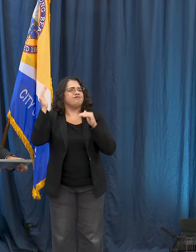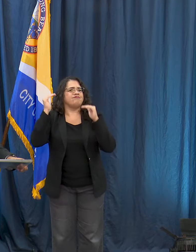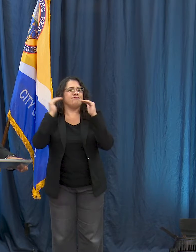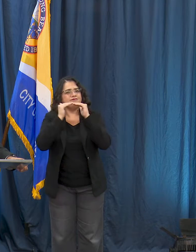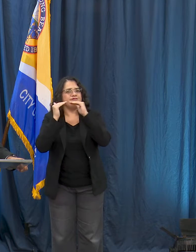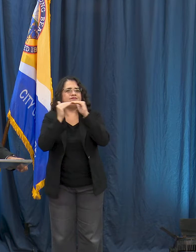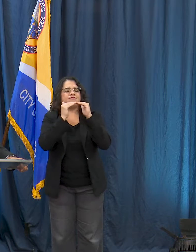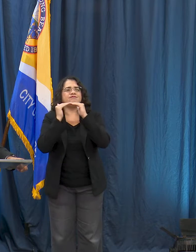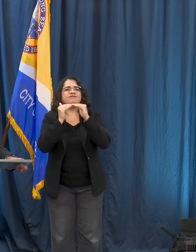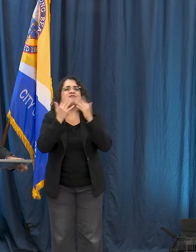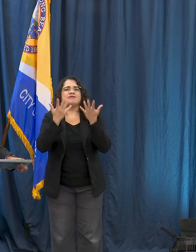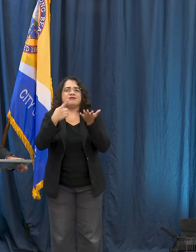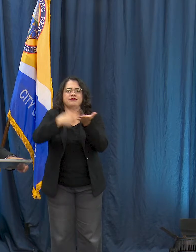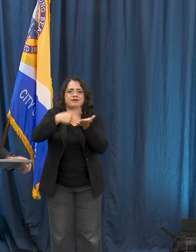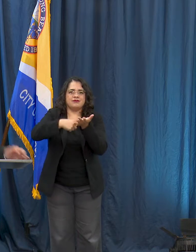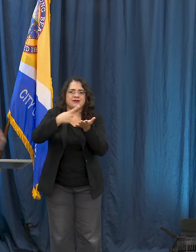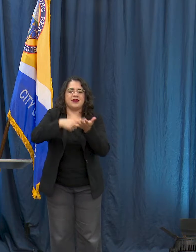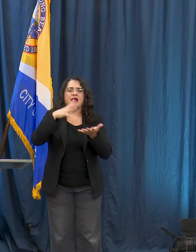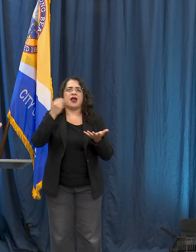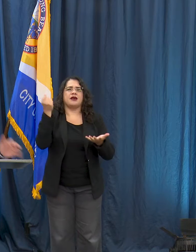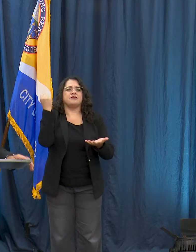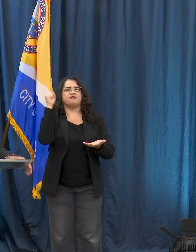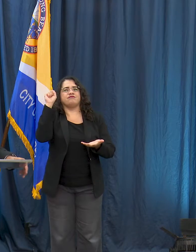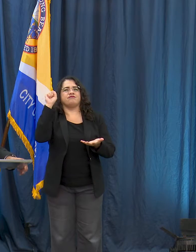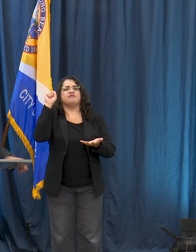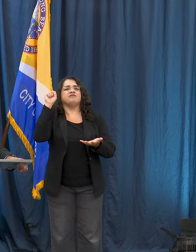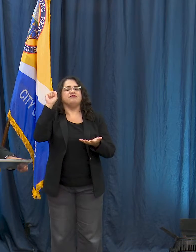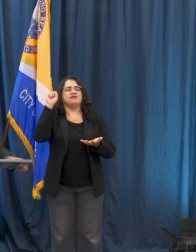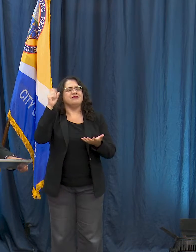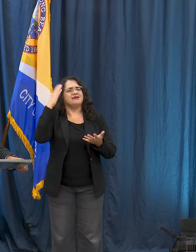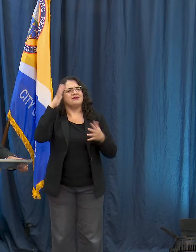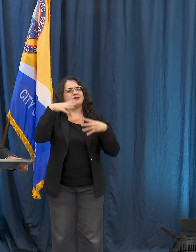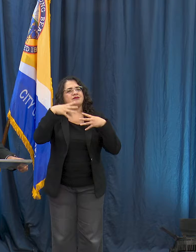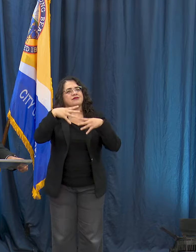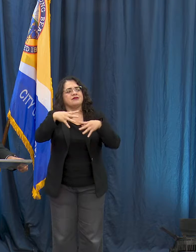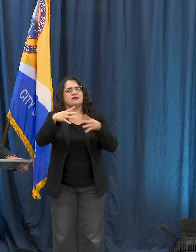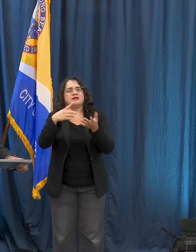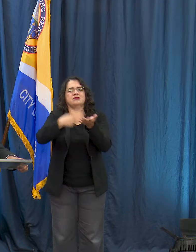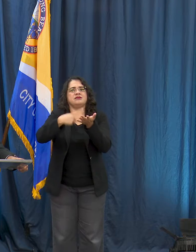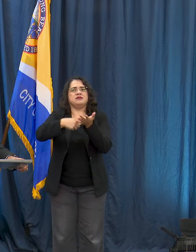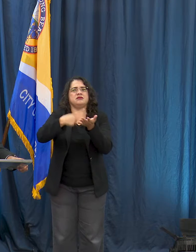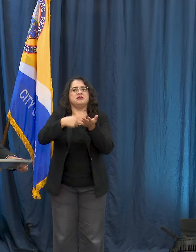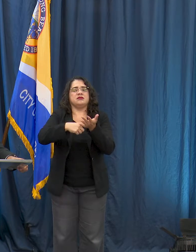speaking to some of those issues also and taking questions from the press on those as well.